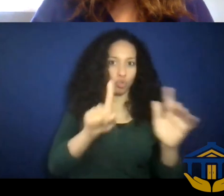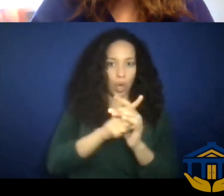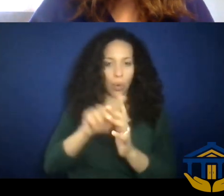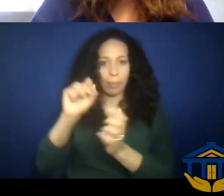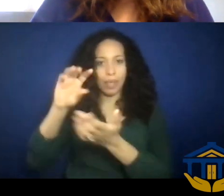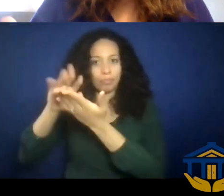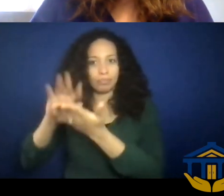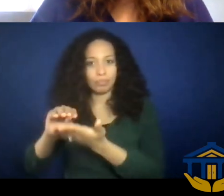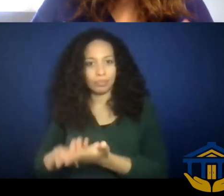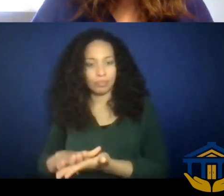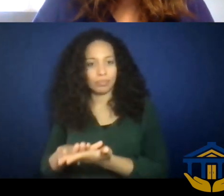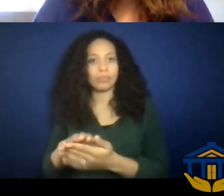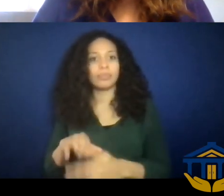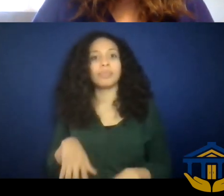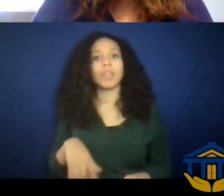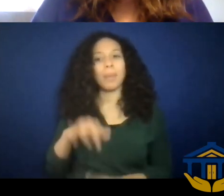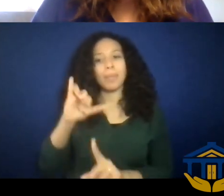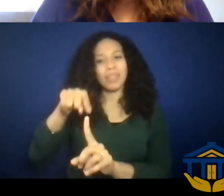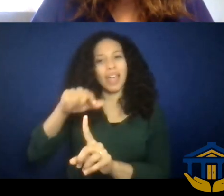So, if you get a copy of the sign-in sheet,